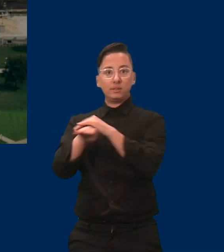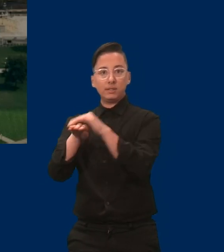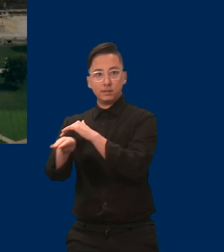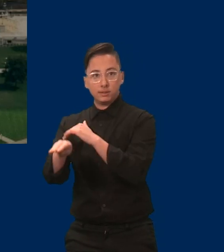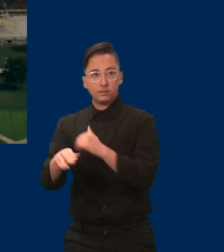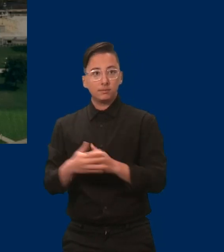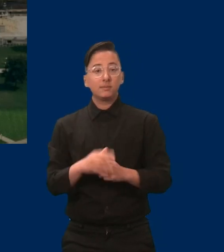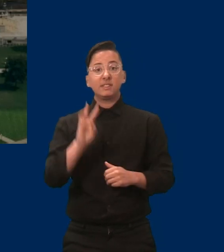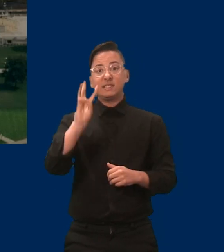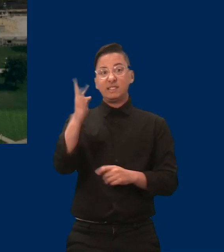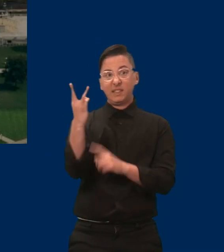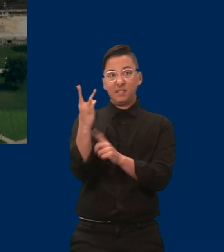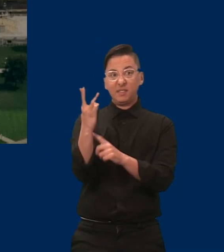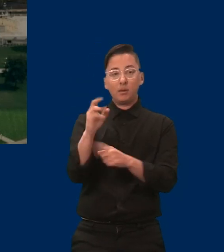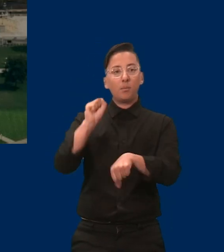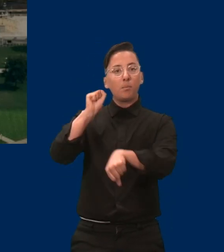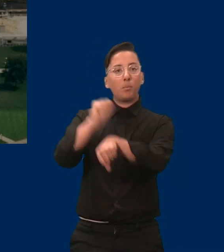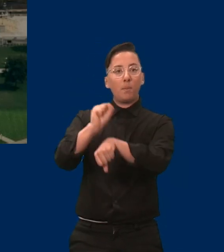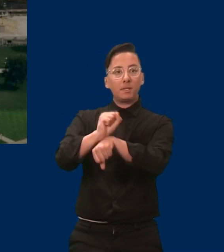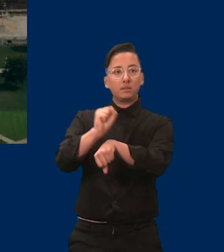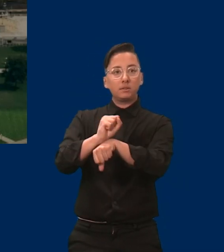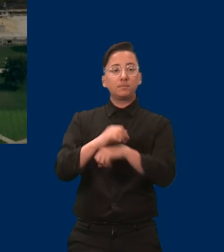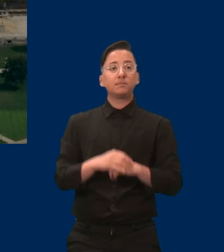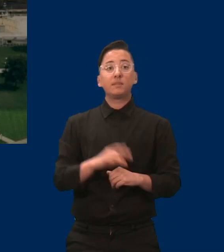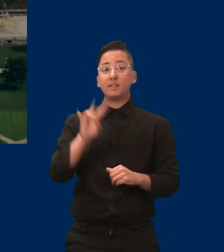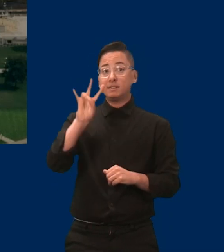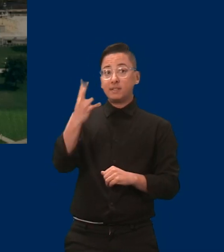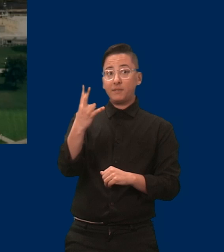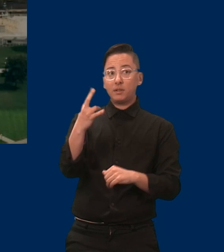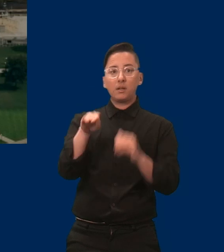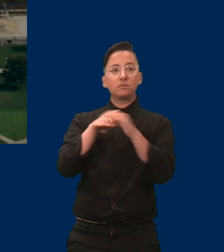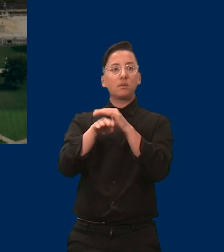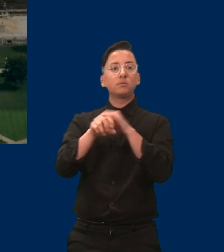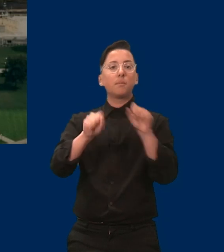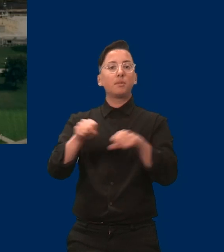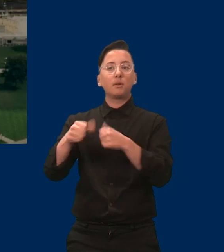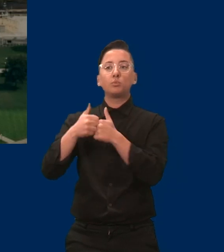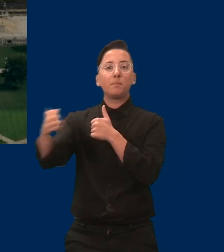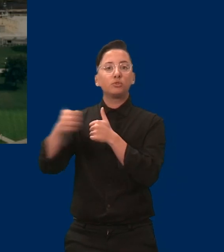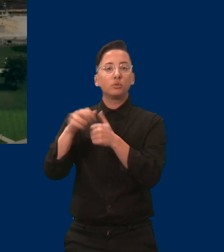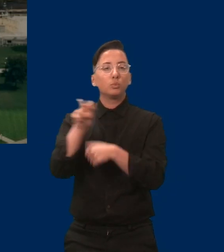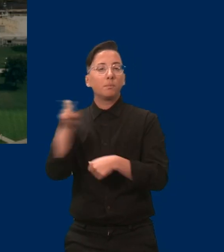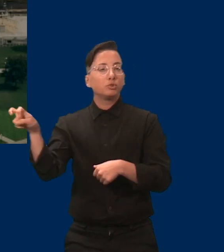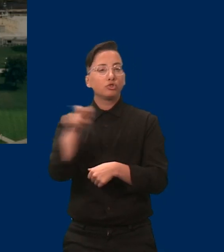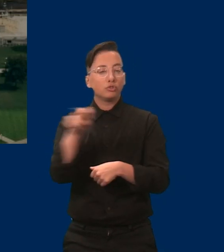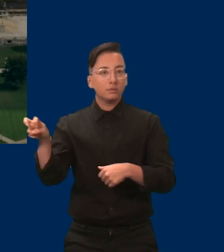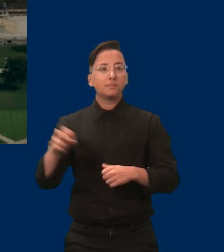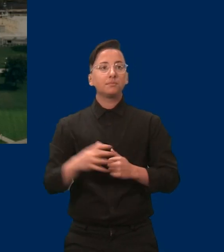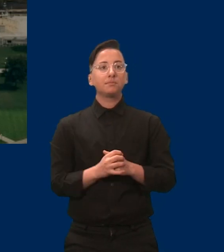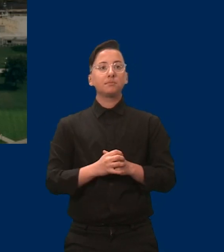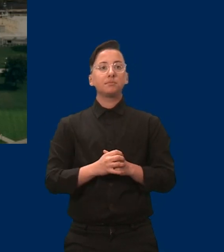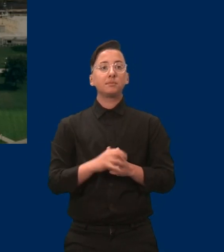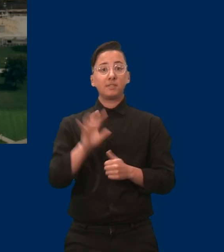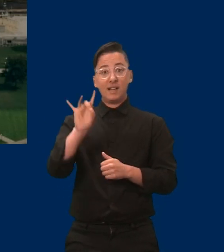Number seven was accessible transportation and public transportation. Number eight with education.